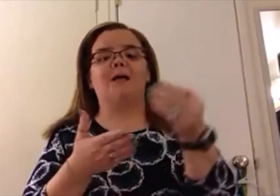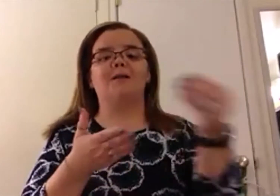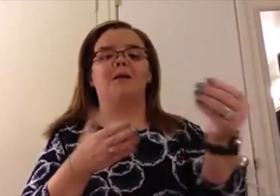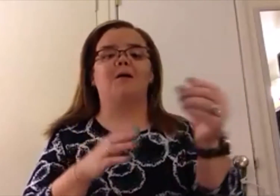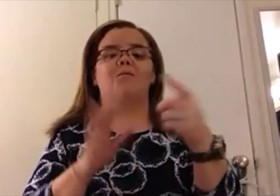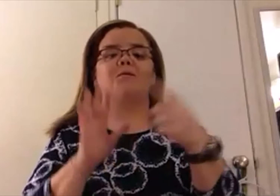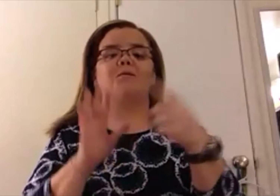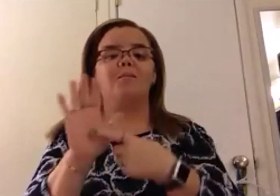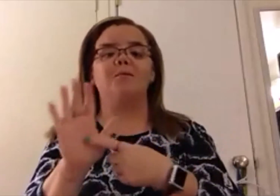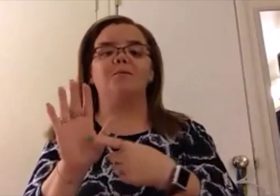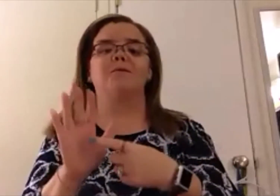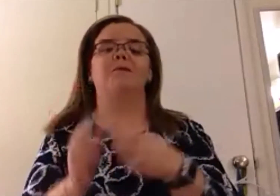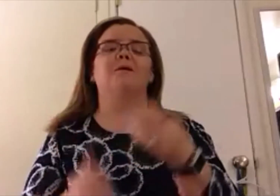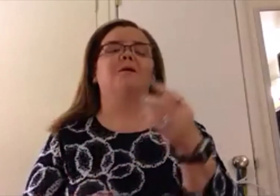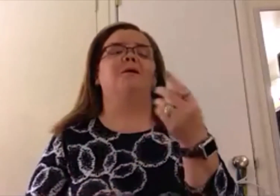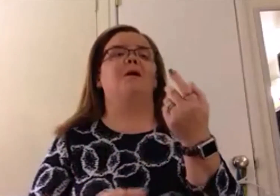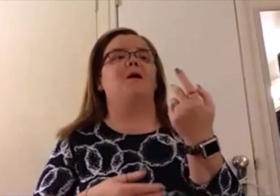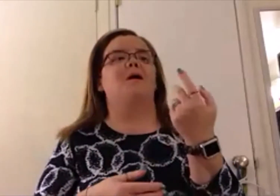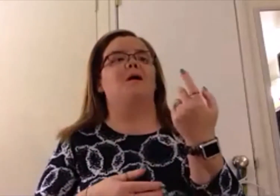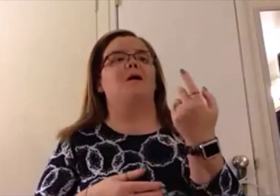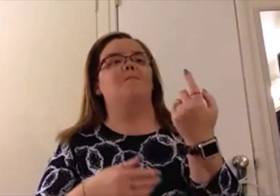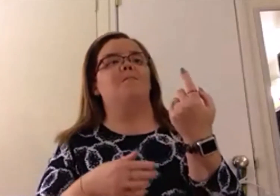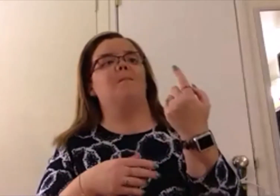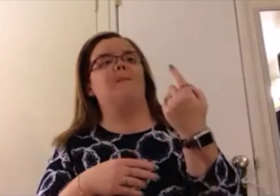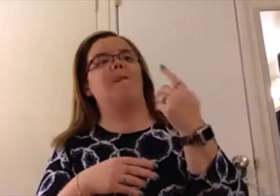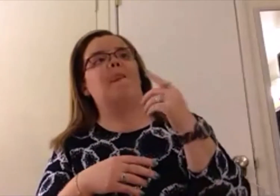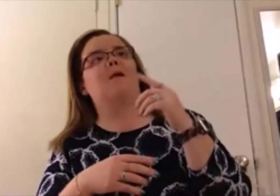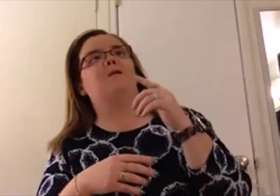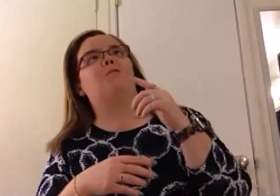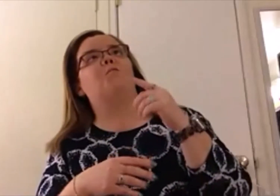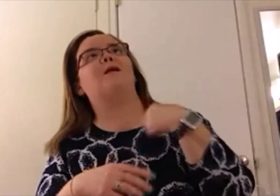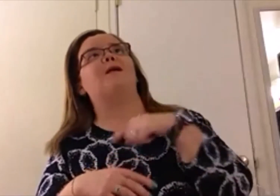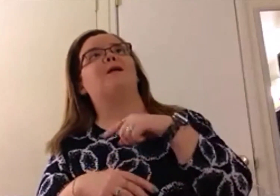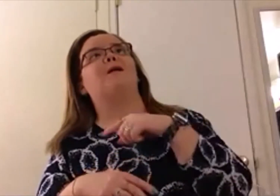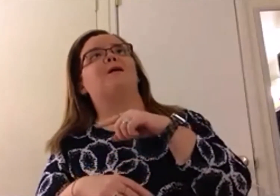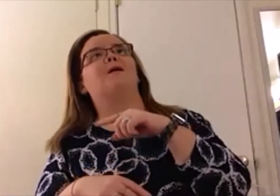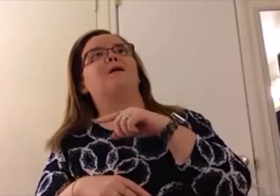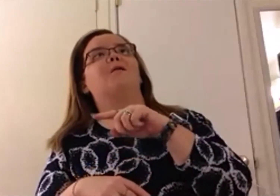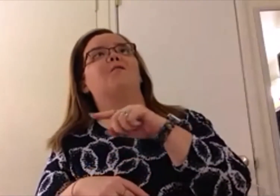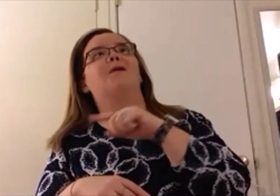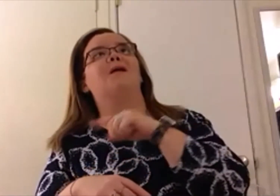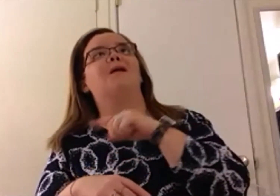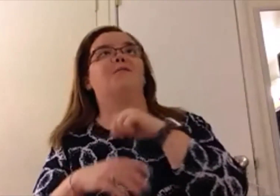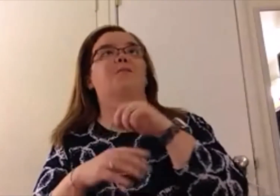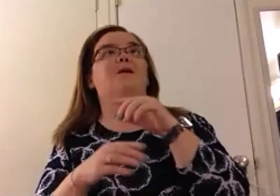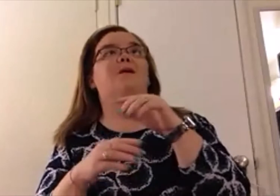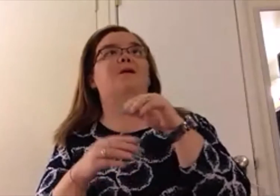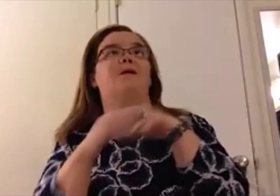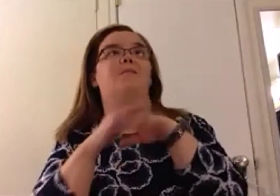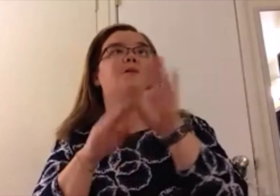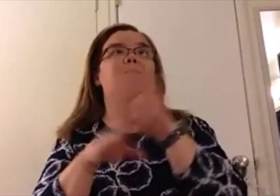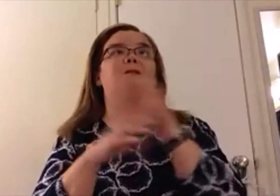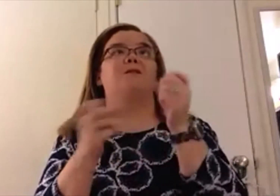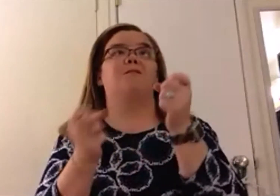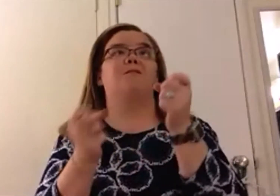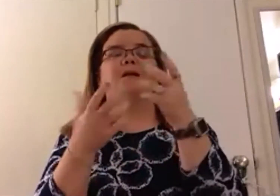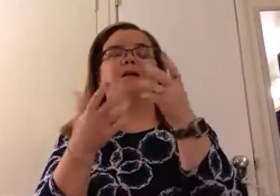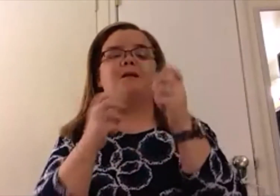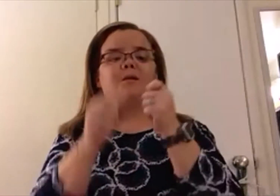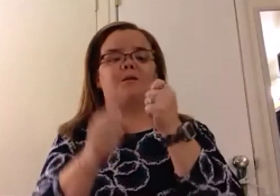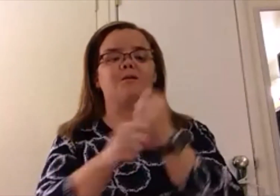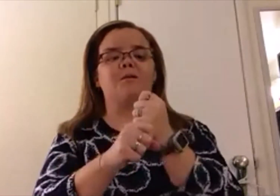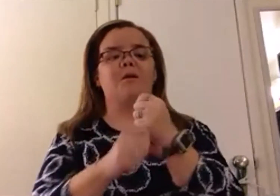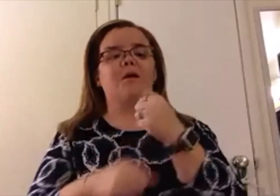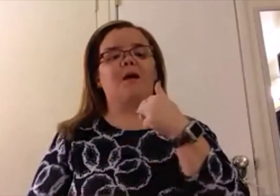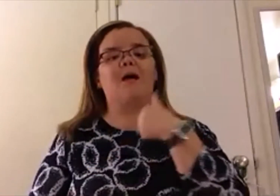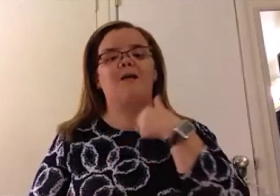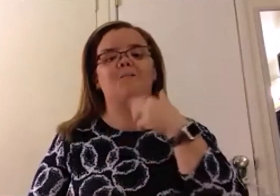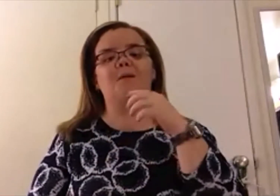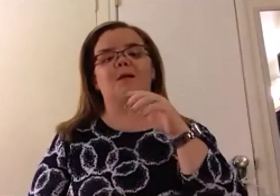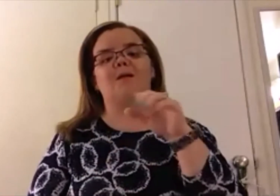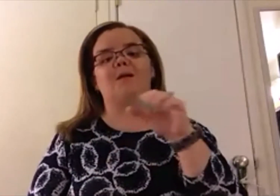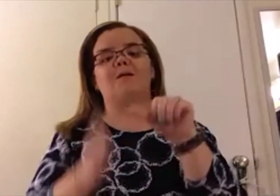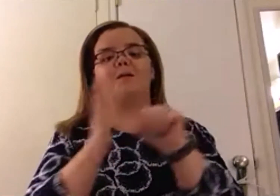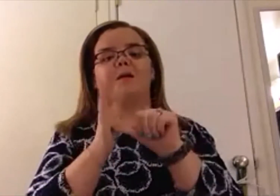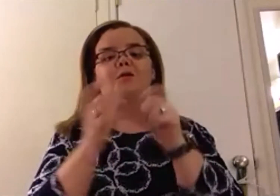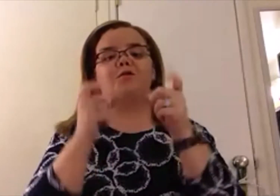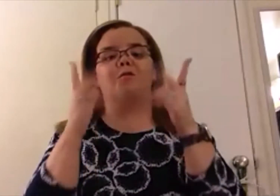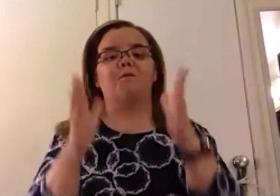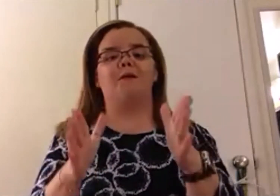out samples um we we have been in business for many years i have been a senior supervisor